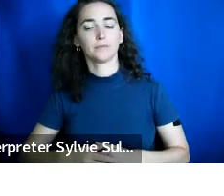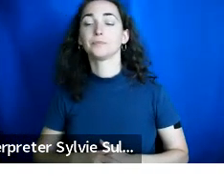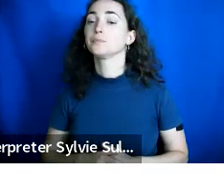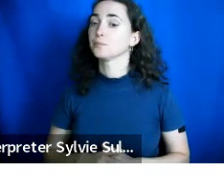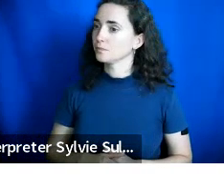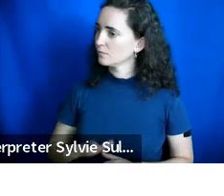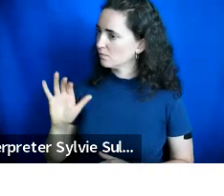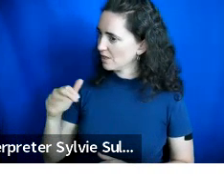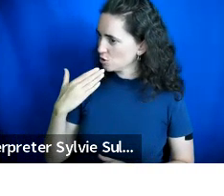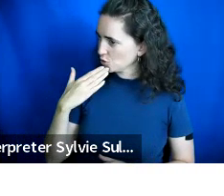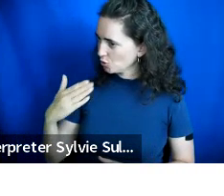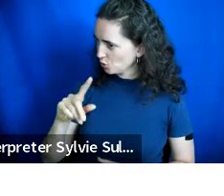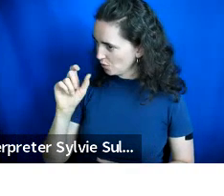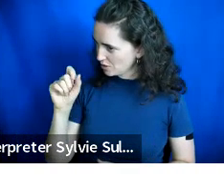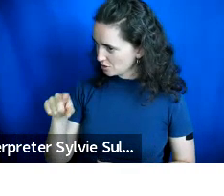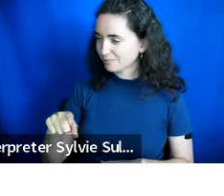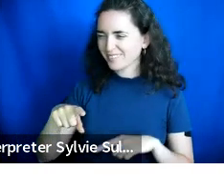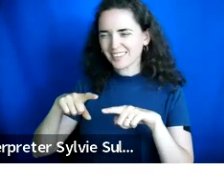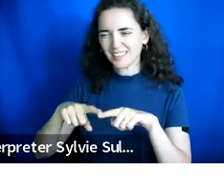Yeah, So that's a really really good question so it depends on what kind of job?